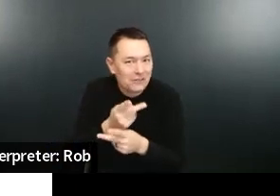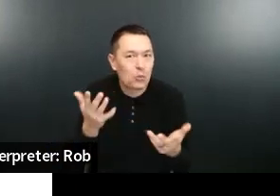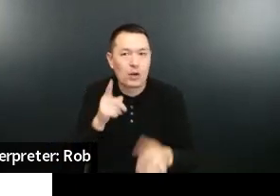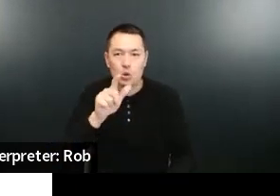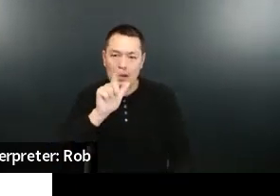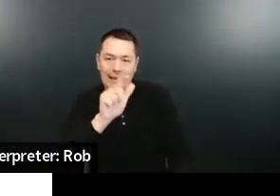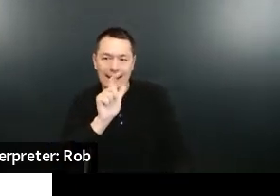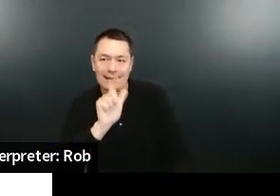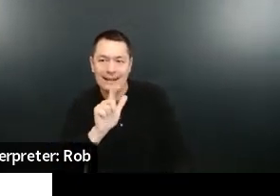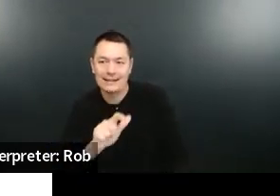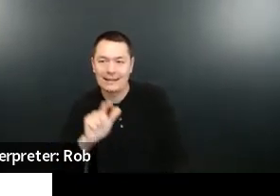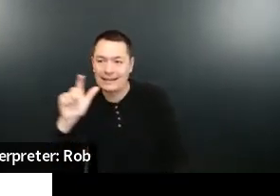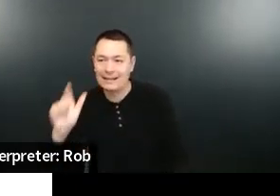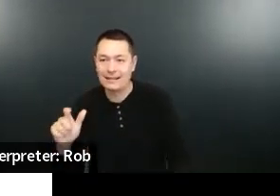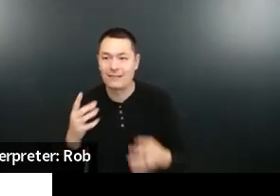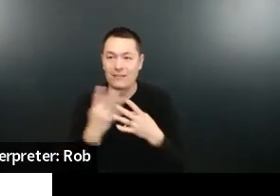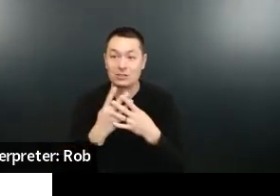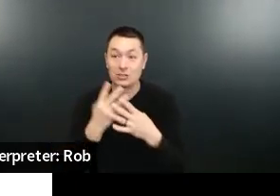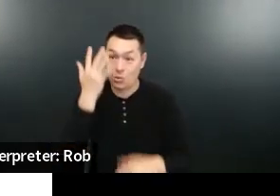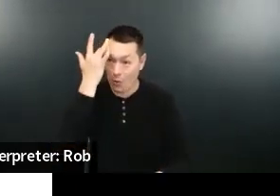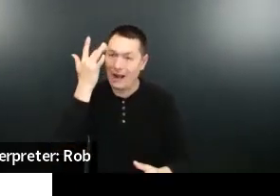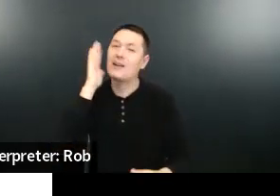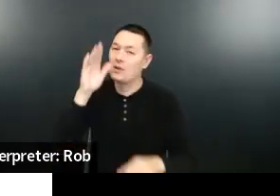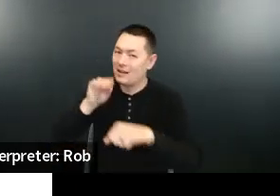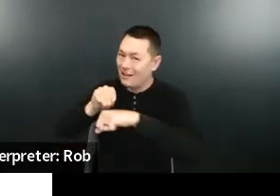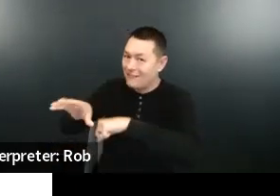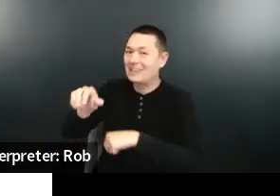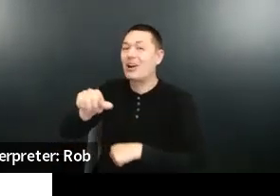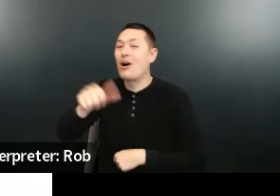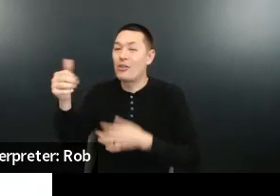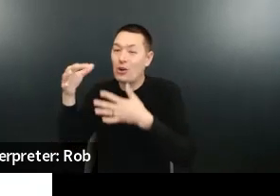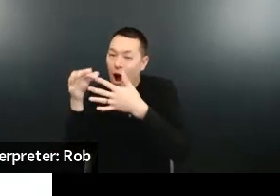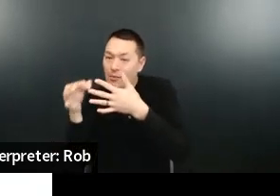so that it may affect the other options in that in the other settings.